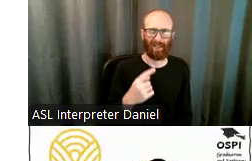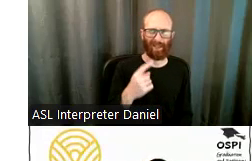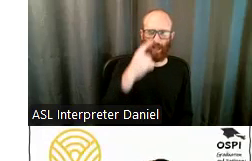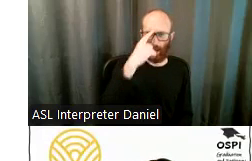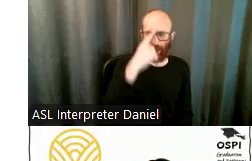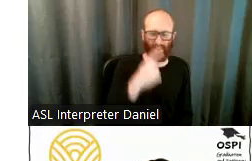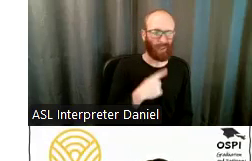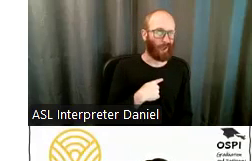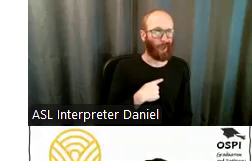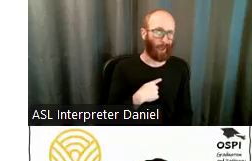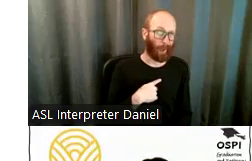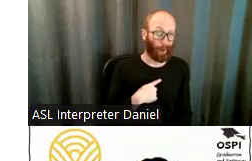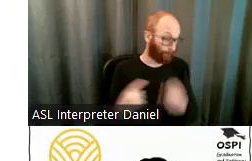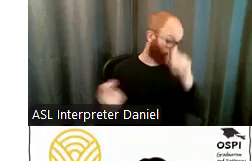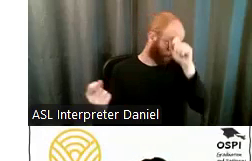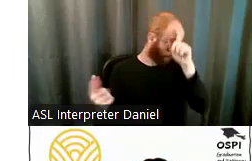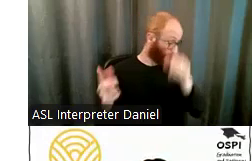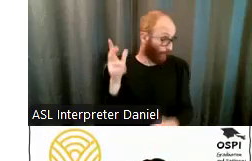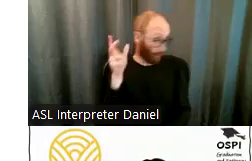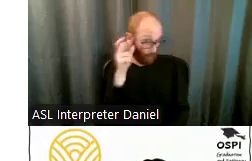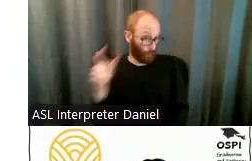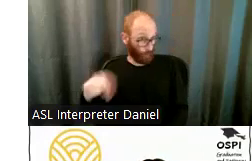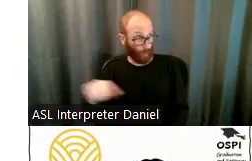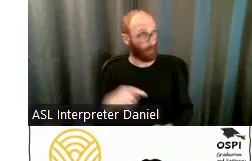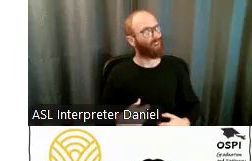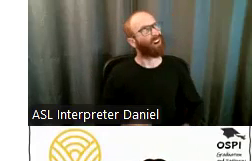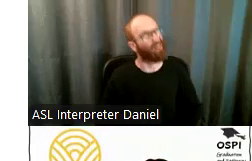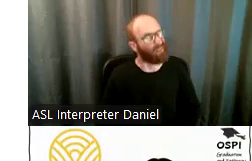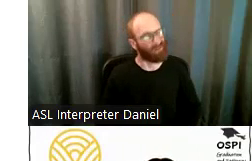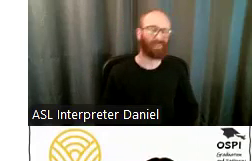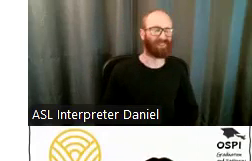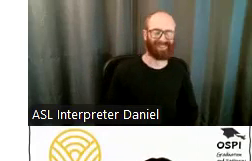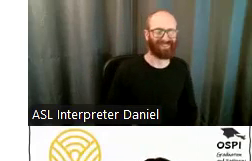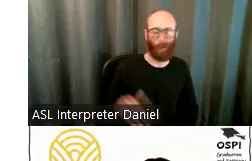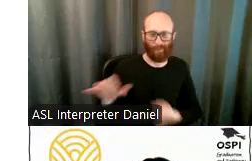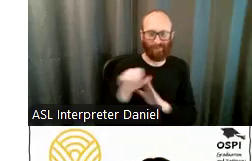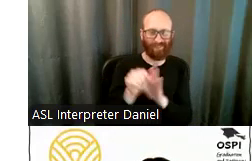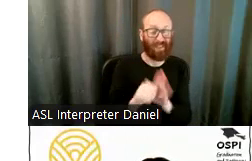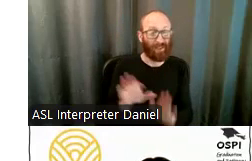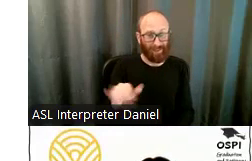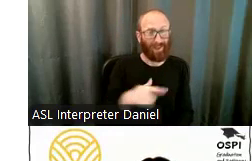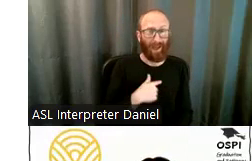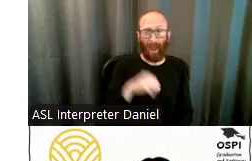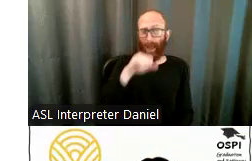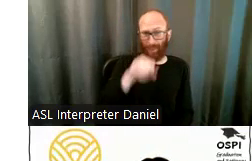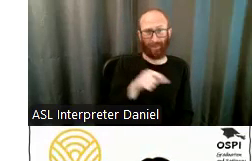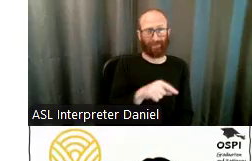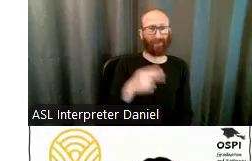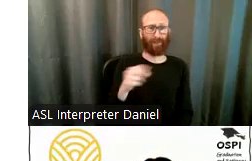across the entire State, but hear me out. I love the High School and Beyond plan for